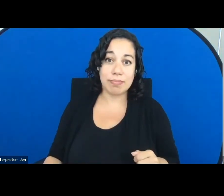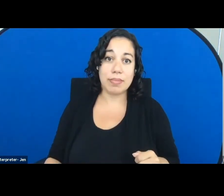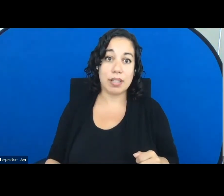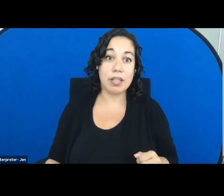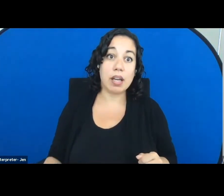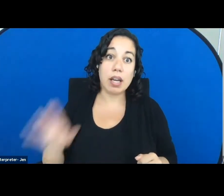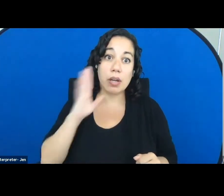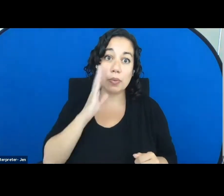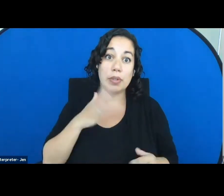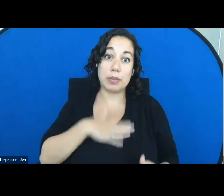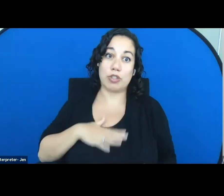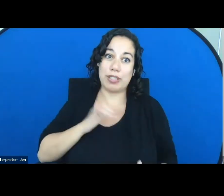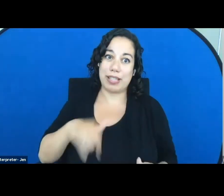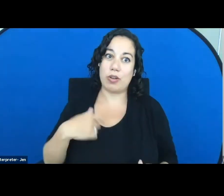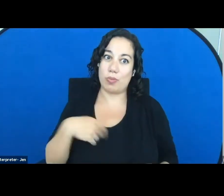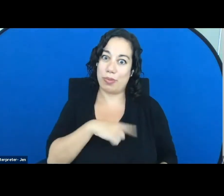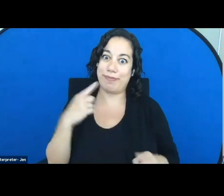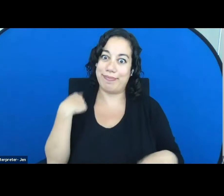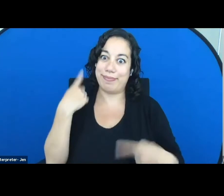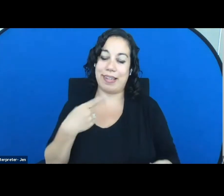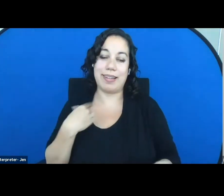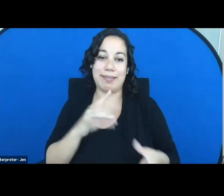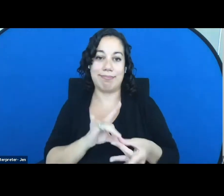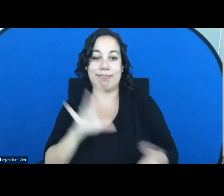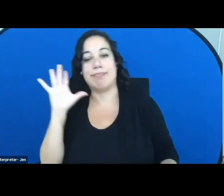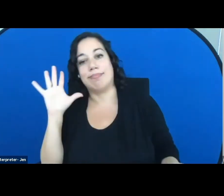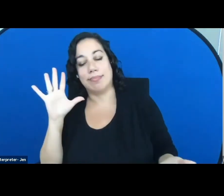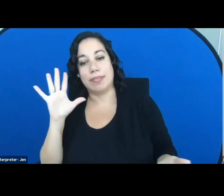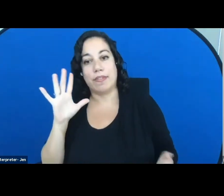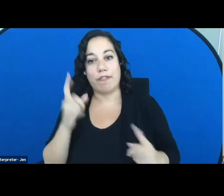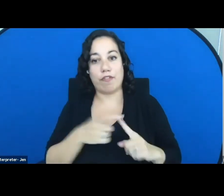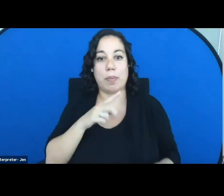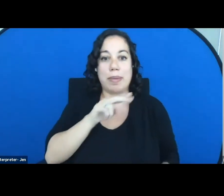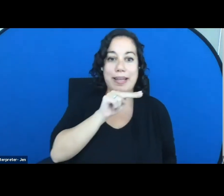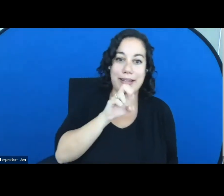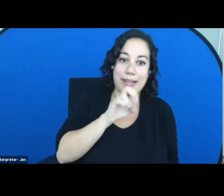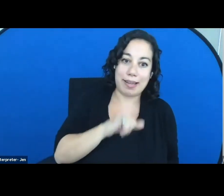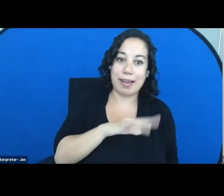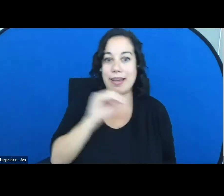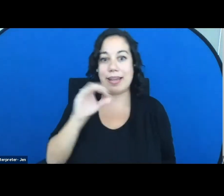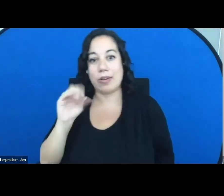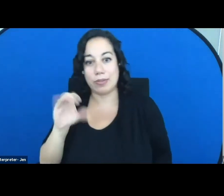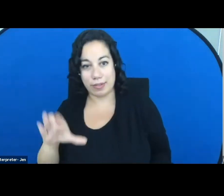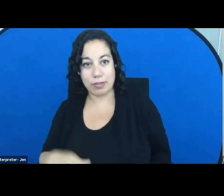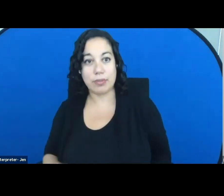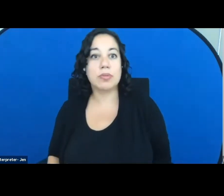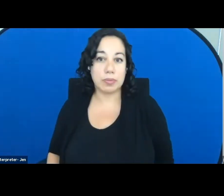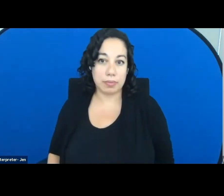of a disconnect between the Council of Councils and the National Advisory Eye Council in that